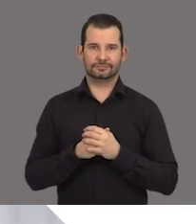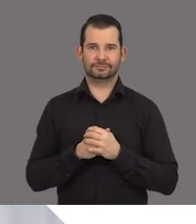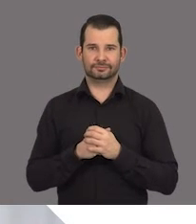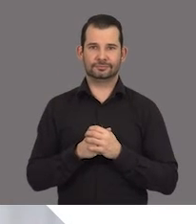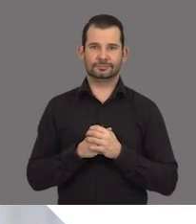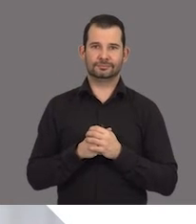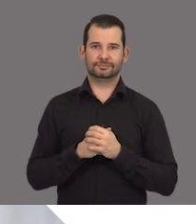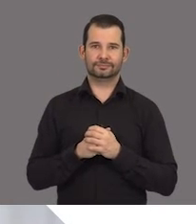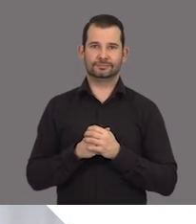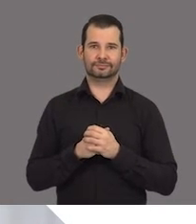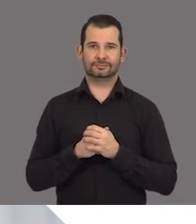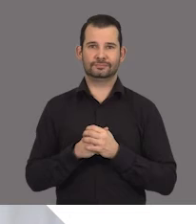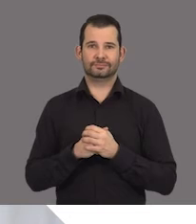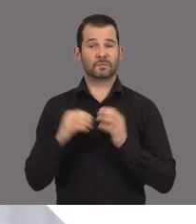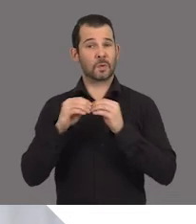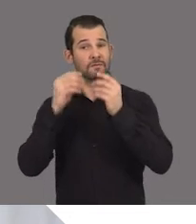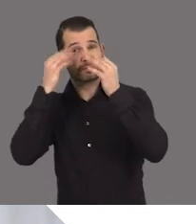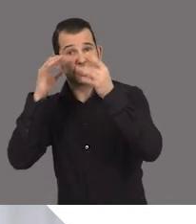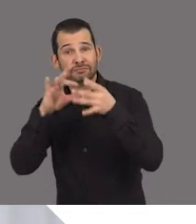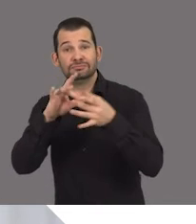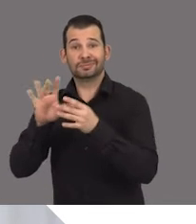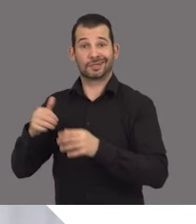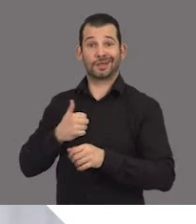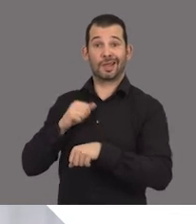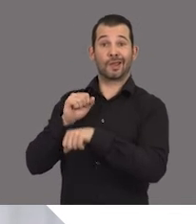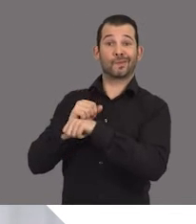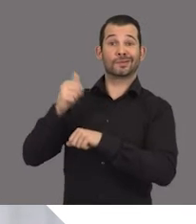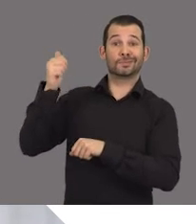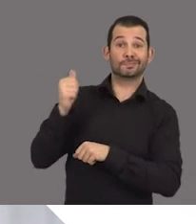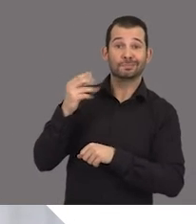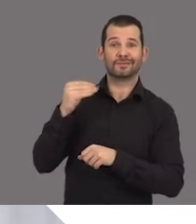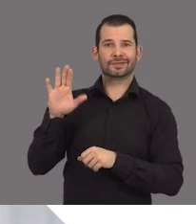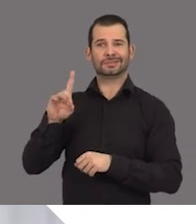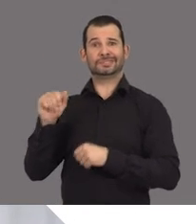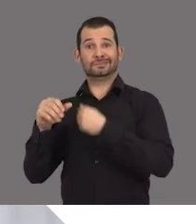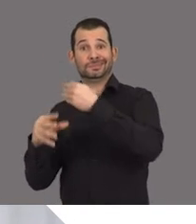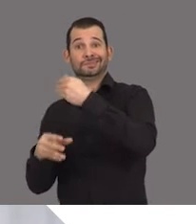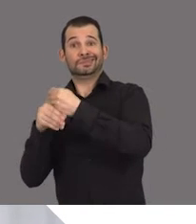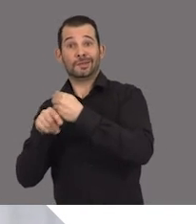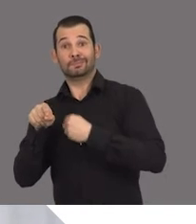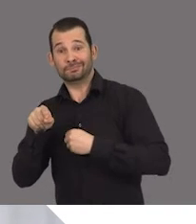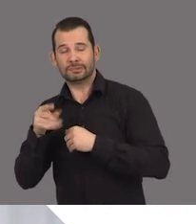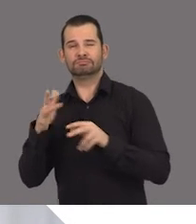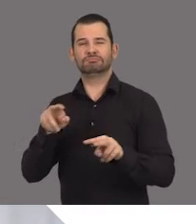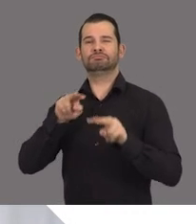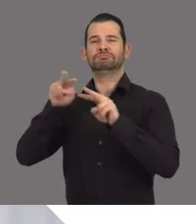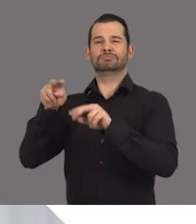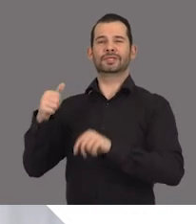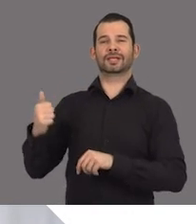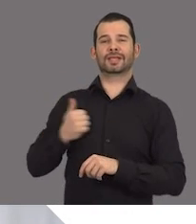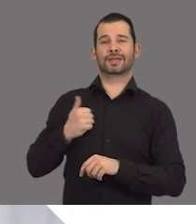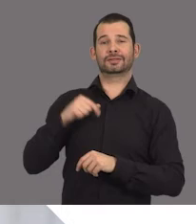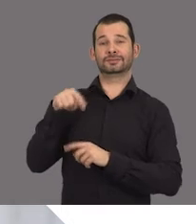visit canada.ca/canada-workers-benefit.